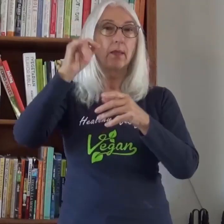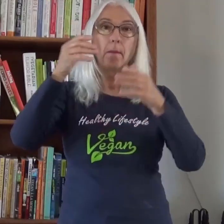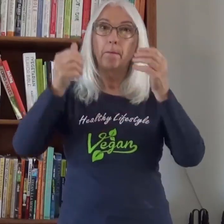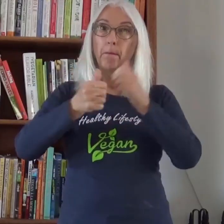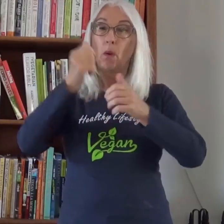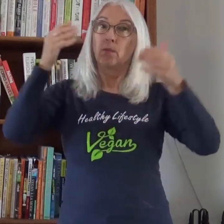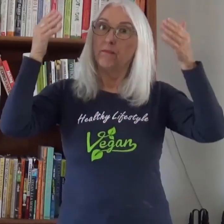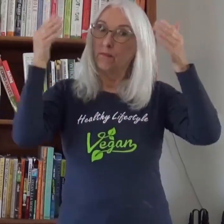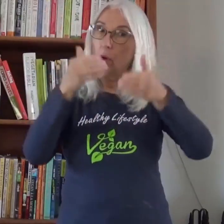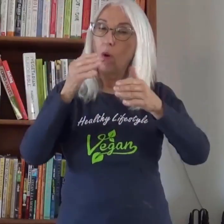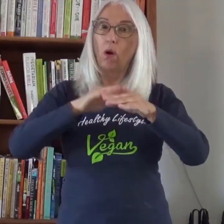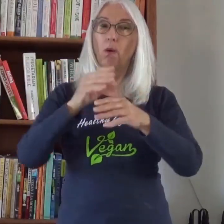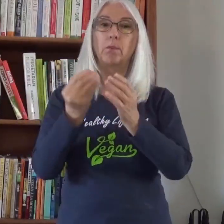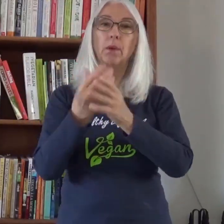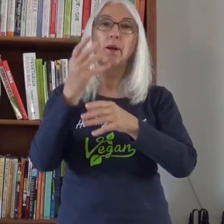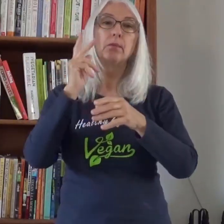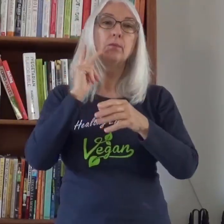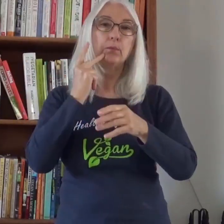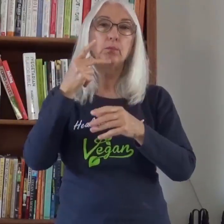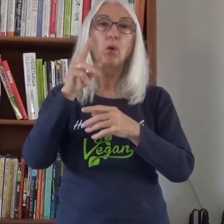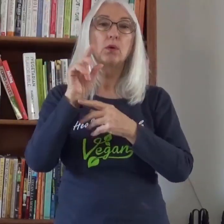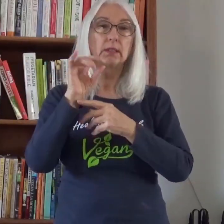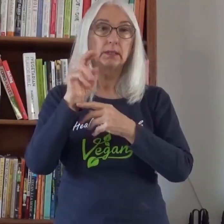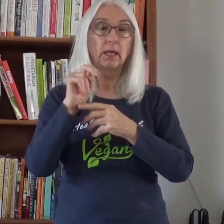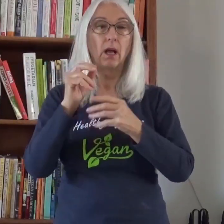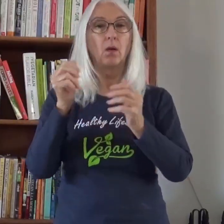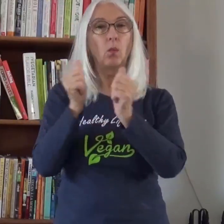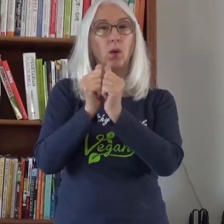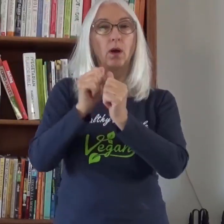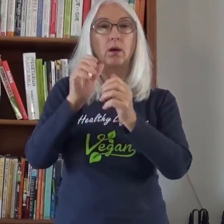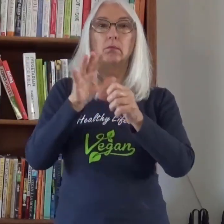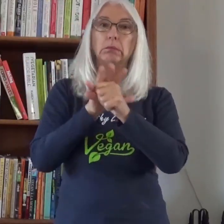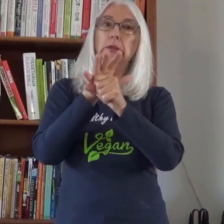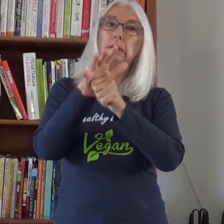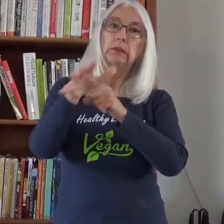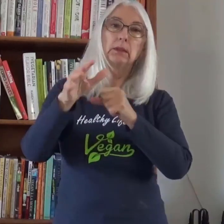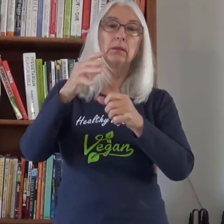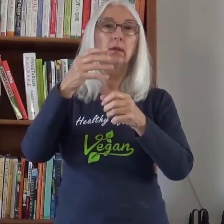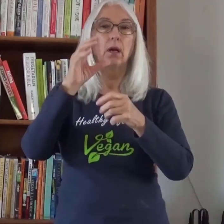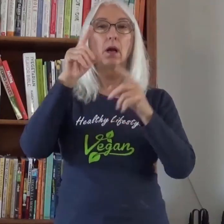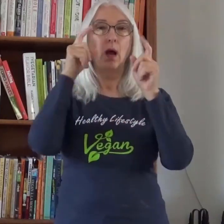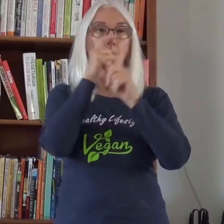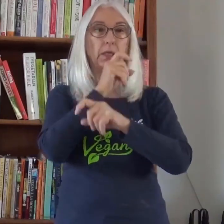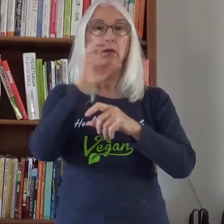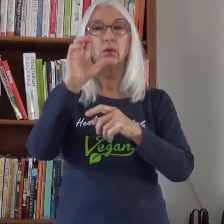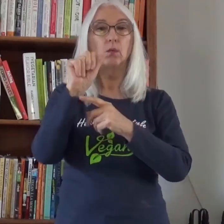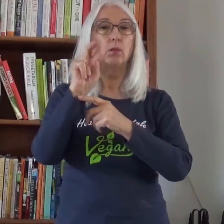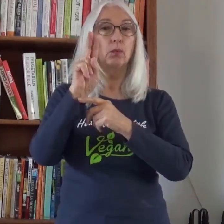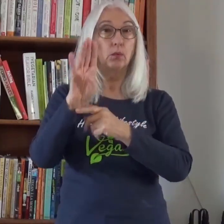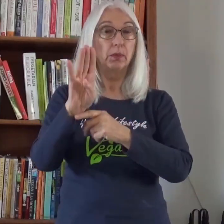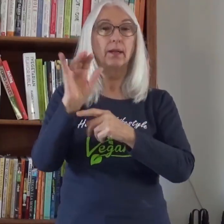to focus on plant proteins along with generous amounts of complex carbohydrates,